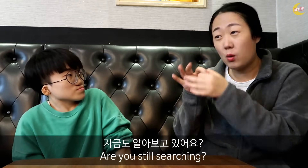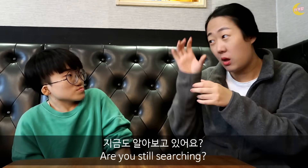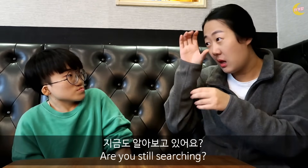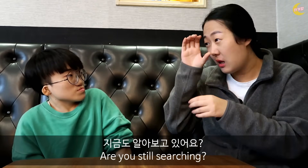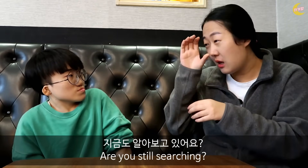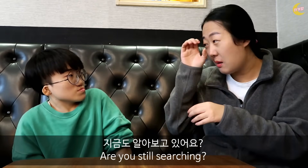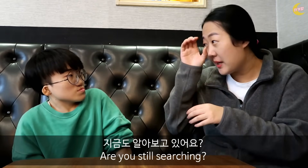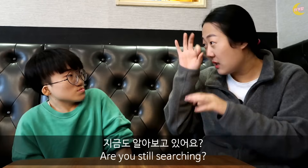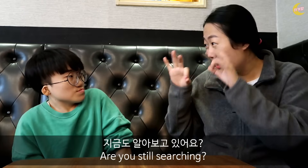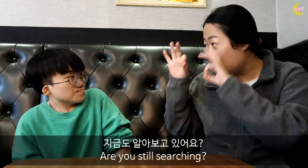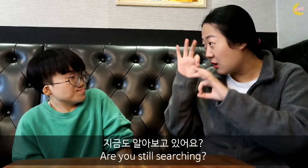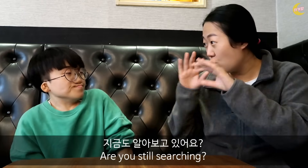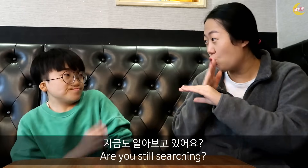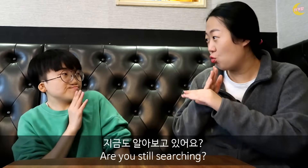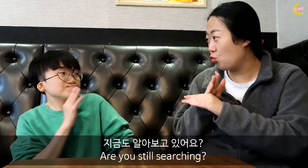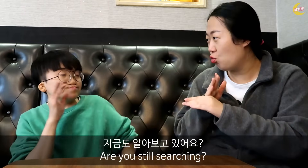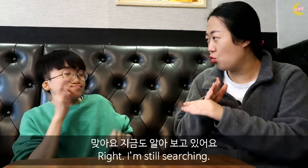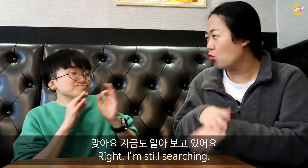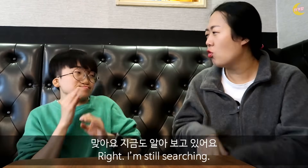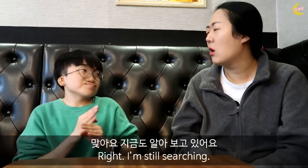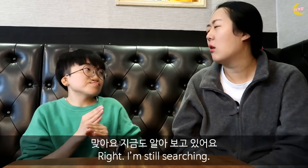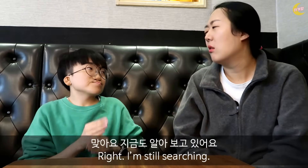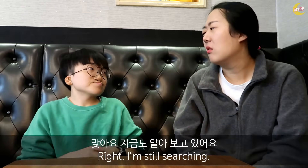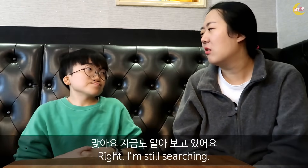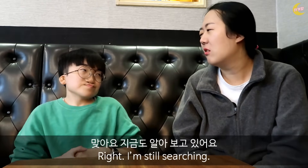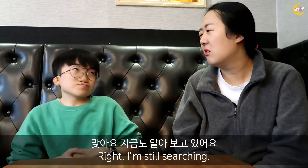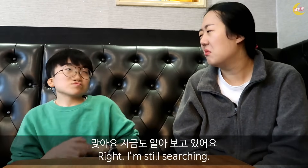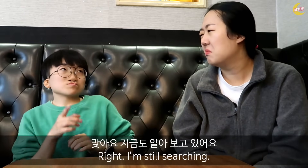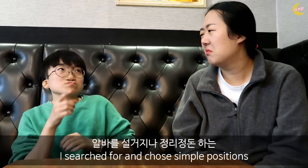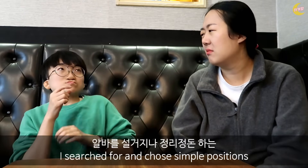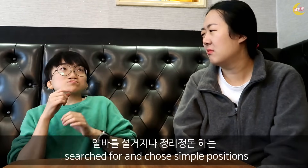Are you still searching? Right. I’m still searching!